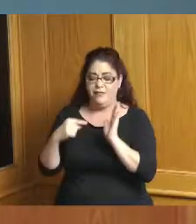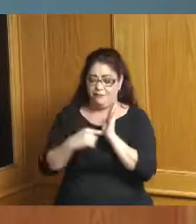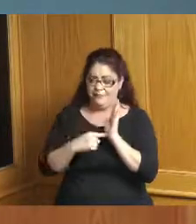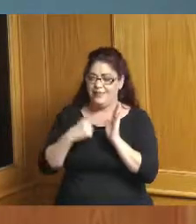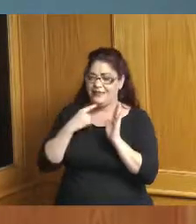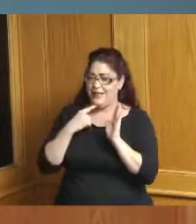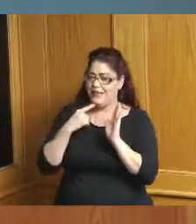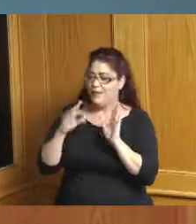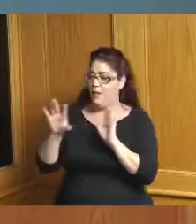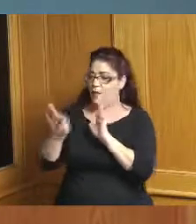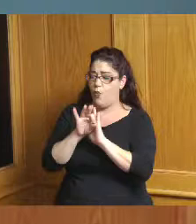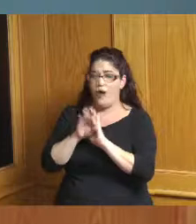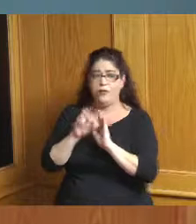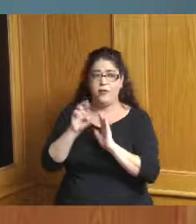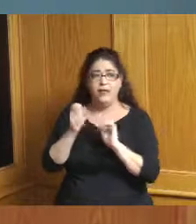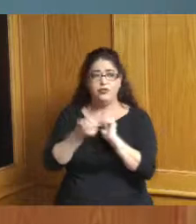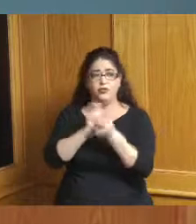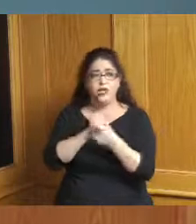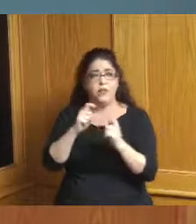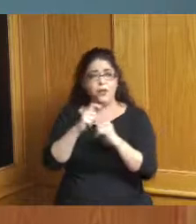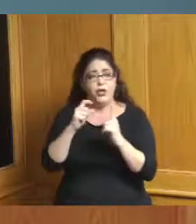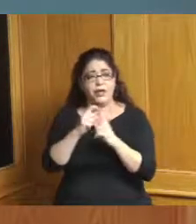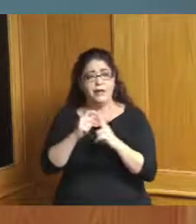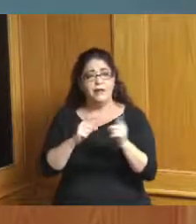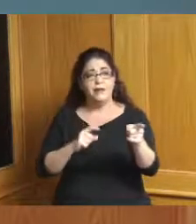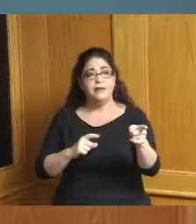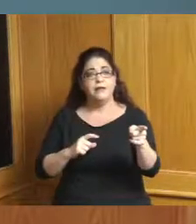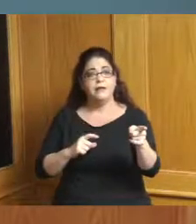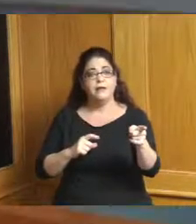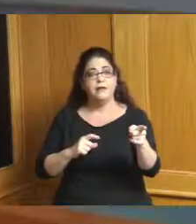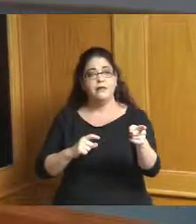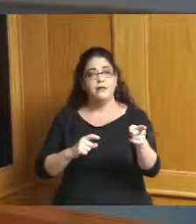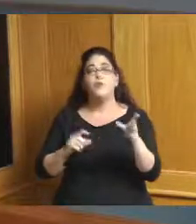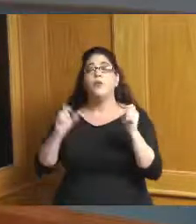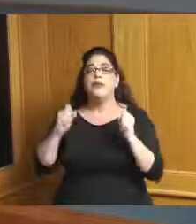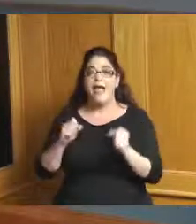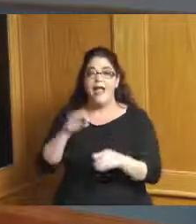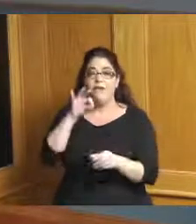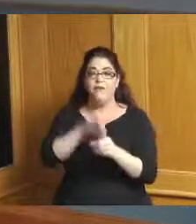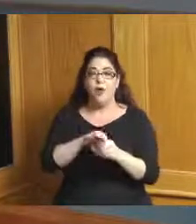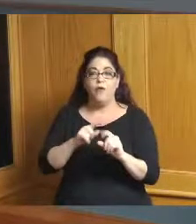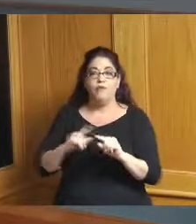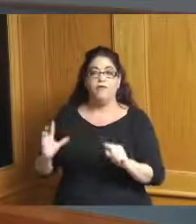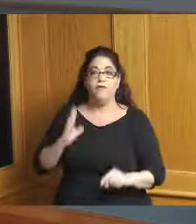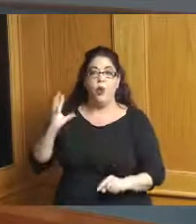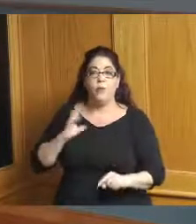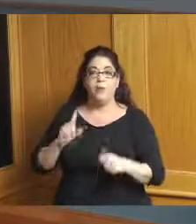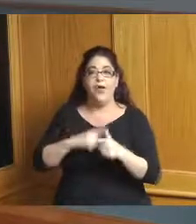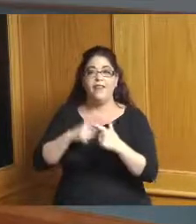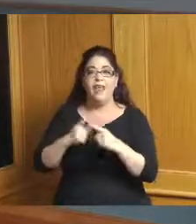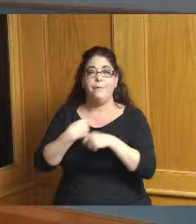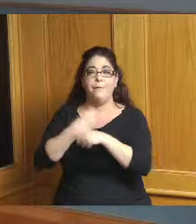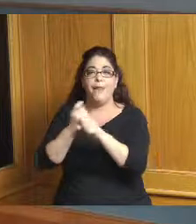is that okay or do we need to make an amendment vote on what the resolution formally says okay